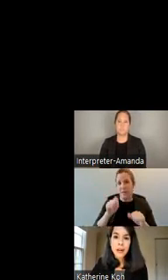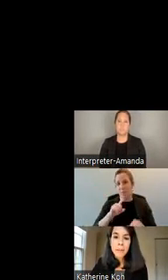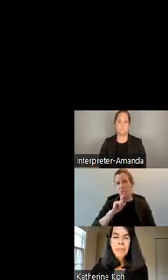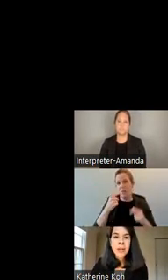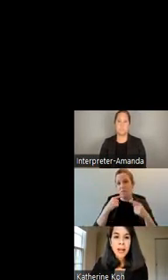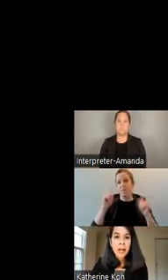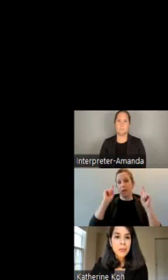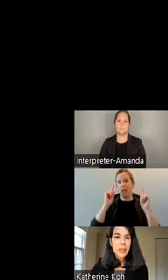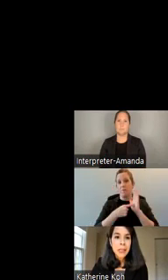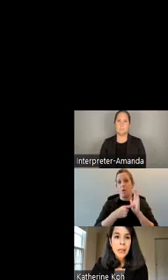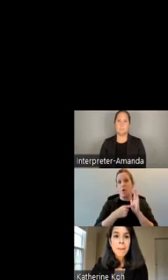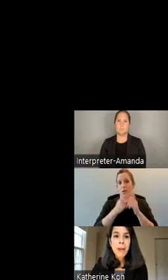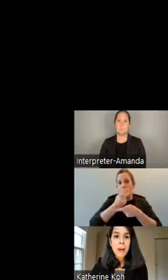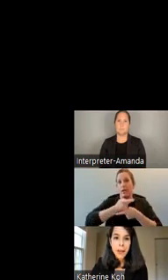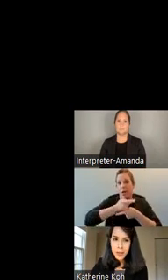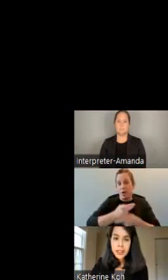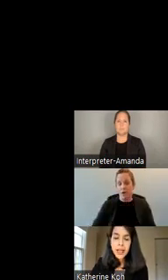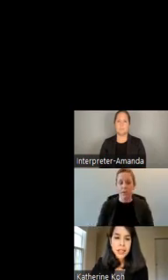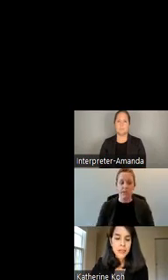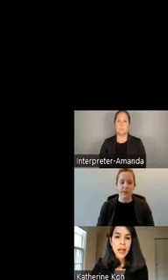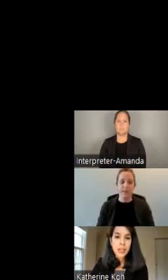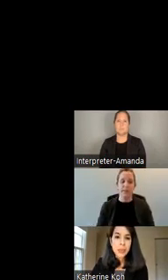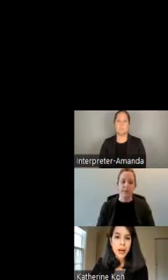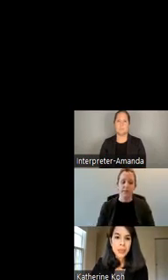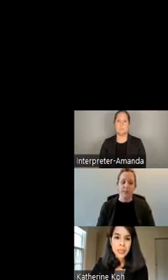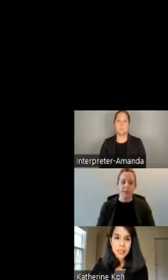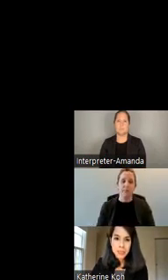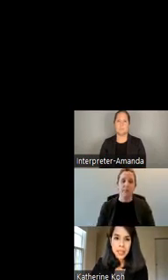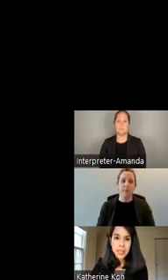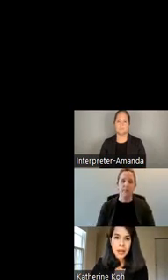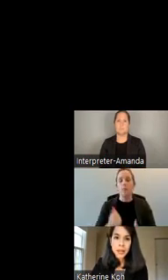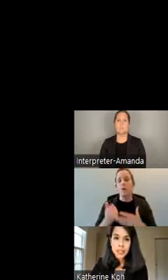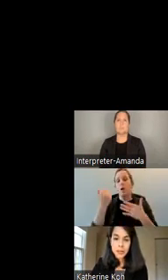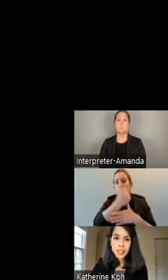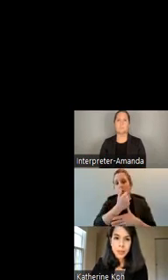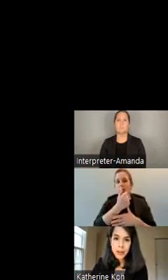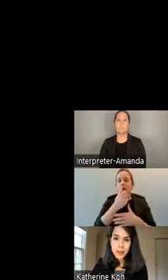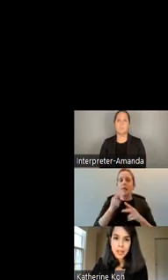care and we really prioritize and value offering team-based care that's interdisciplinary because